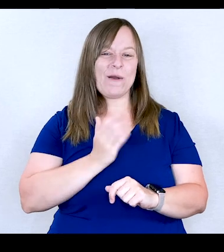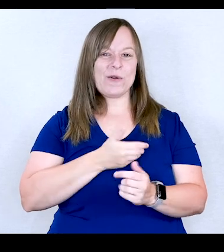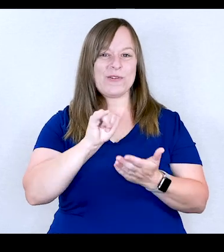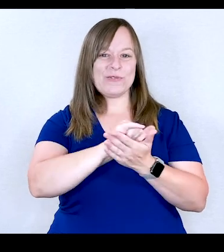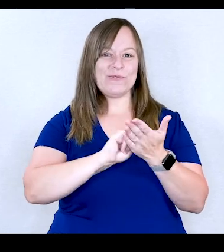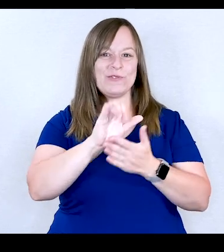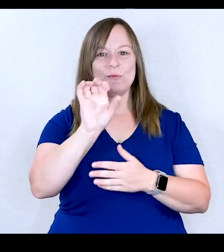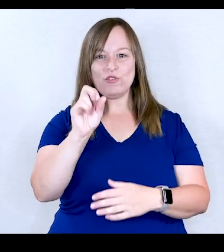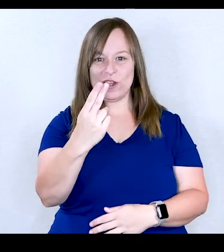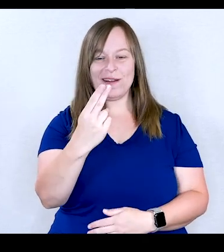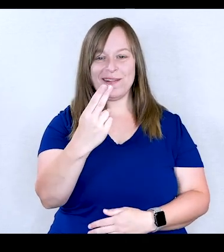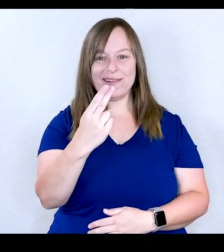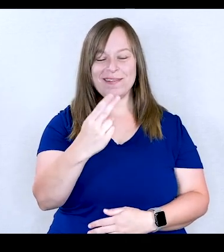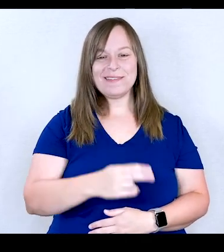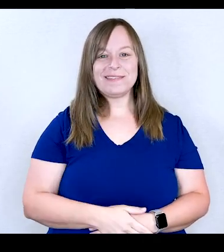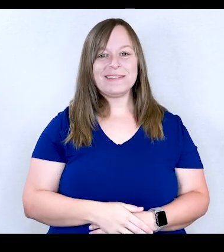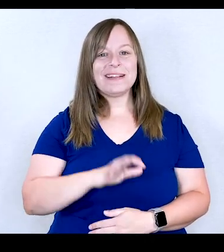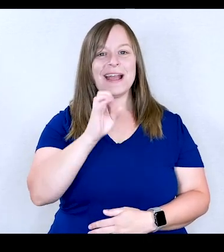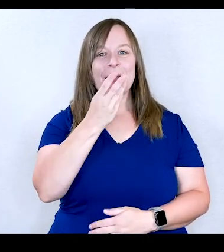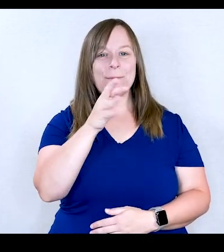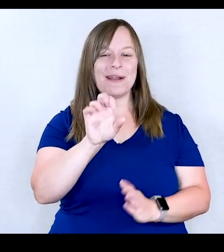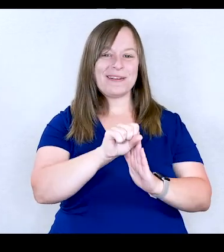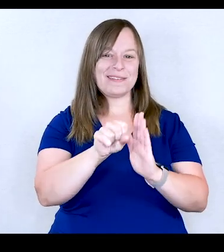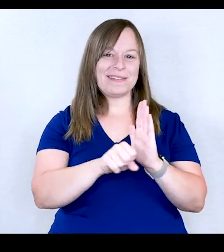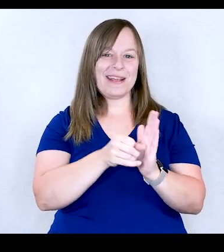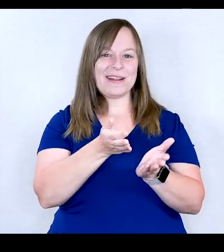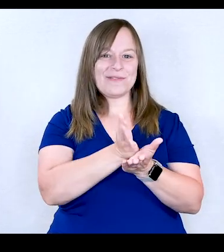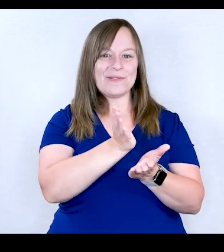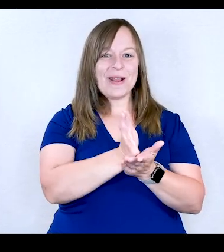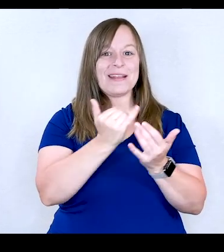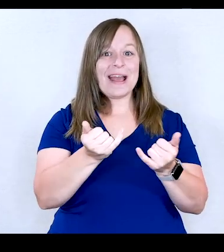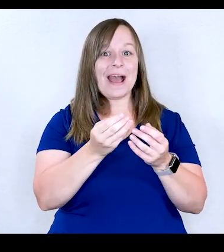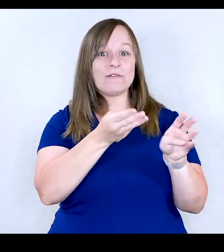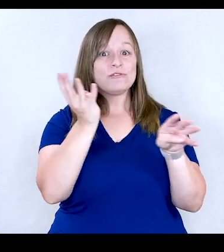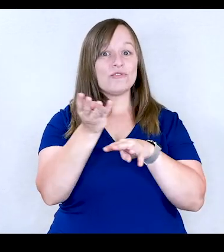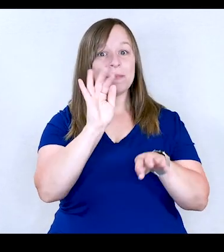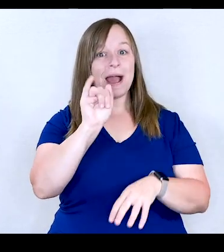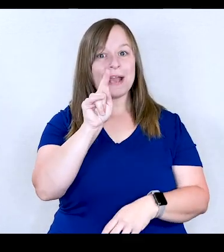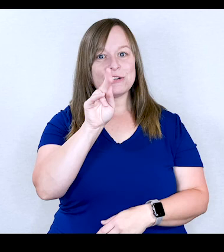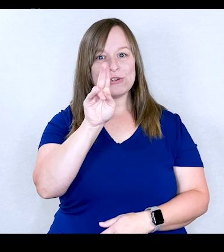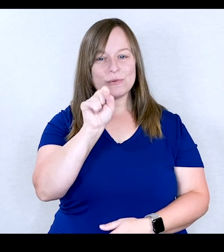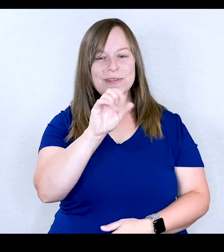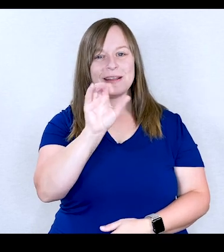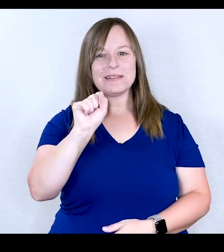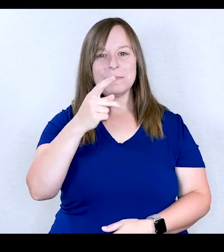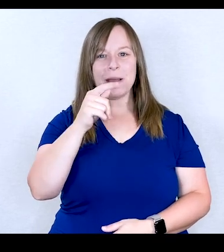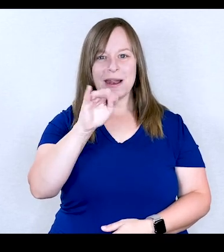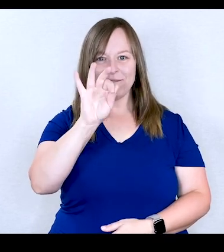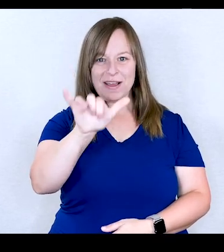our YouTube channel. Empire State of Rights: Closed Captioned is now streaming on iTunes and Spotify.